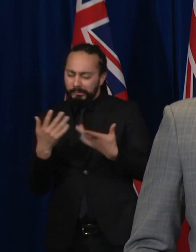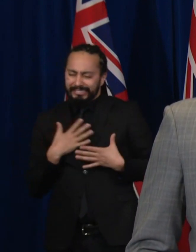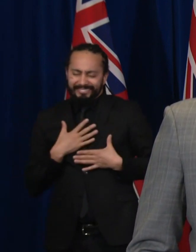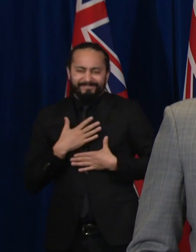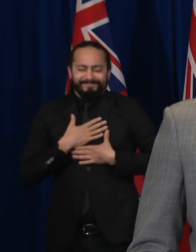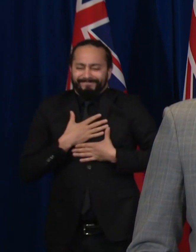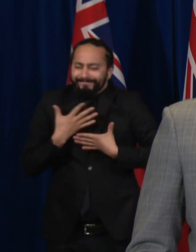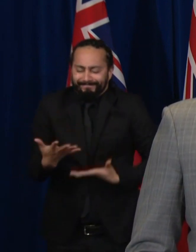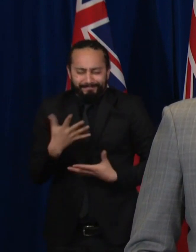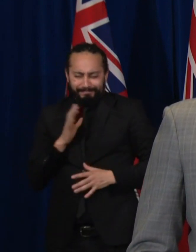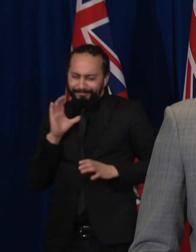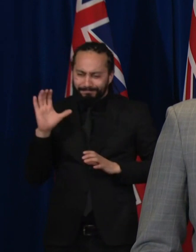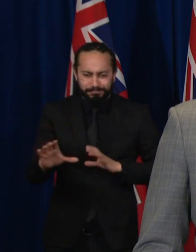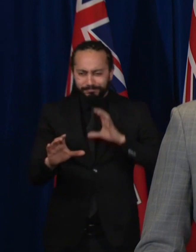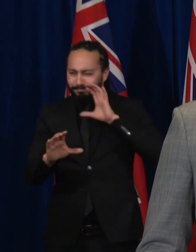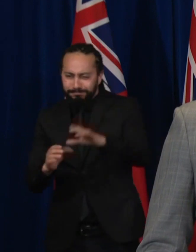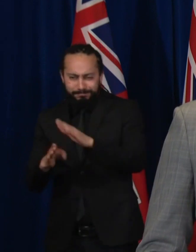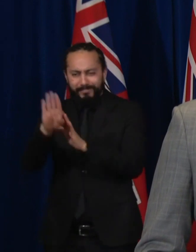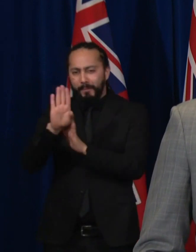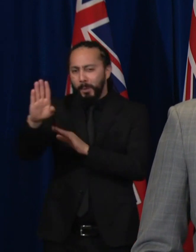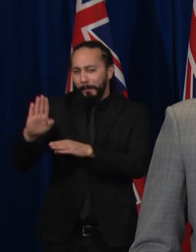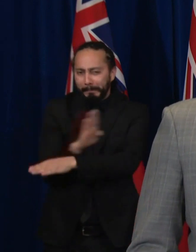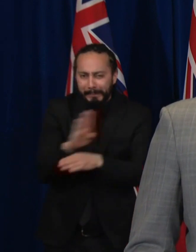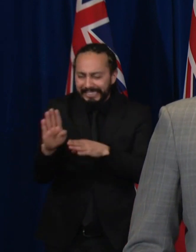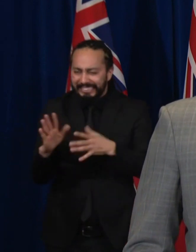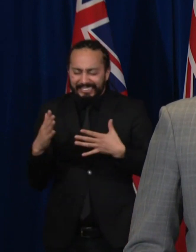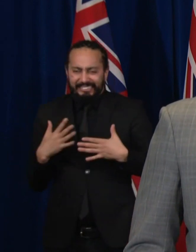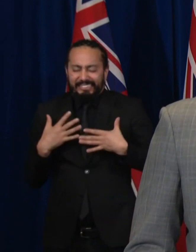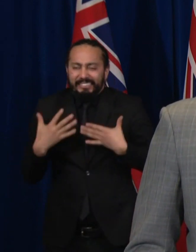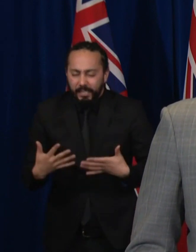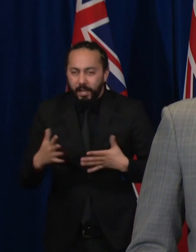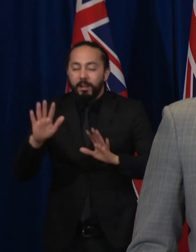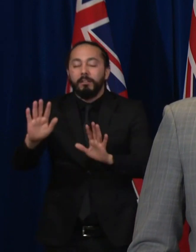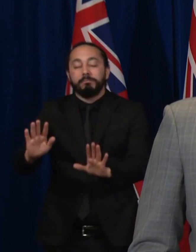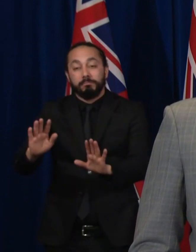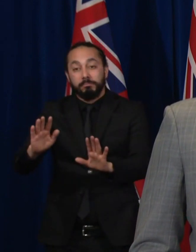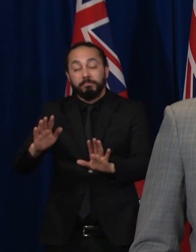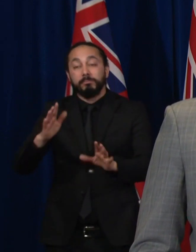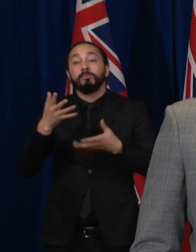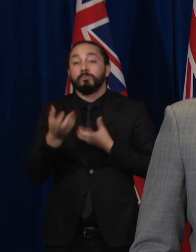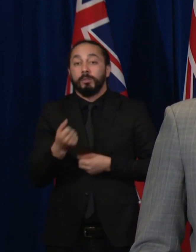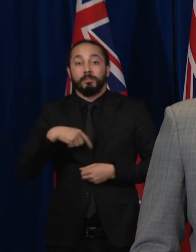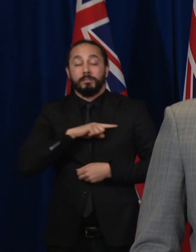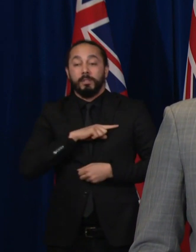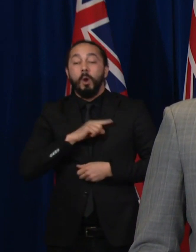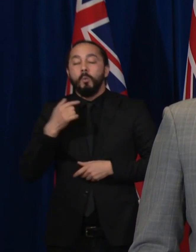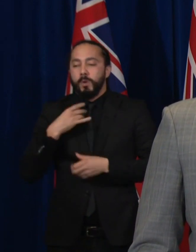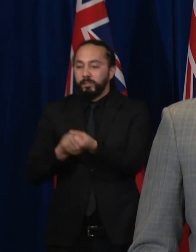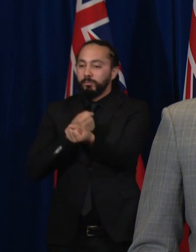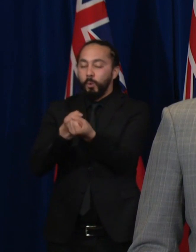But we also hear you when you tell us that That, from these honored dead we take increased devotion to you support the steps we are taking and that you want to do what ever you can to help stop